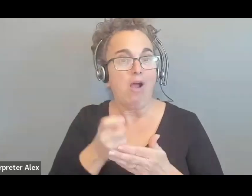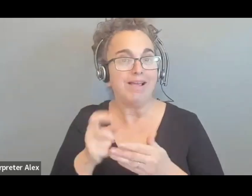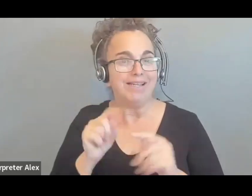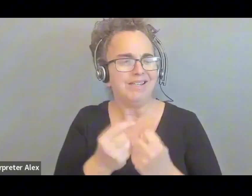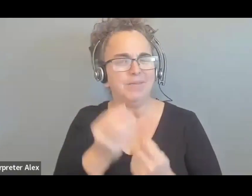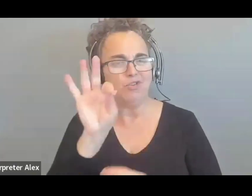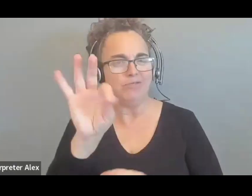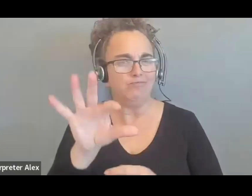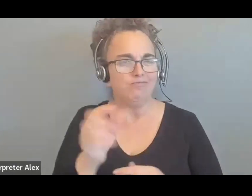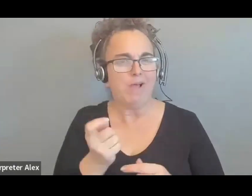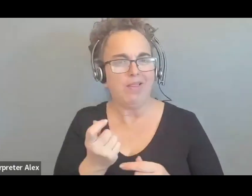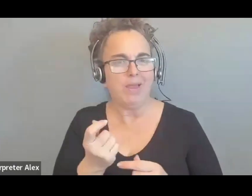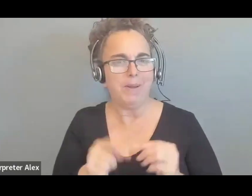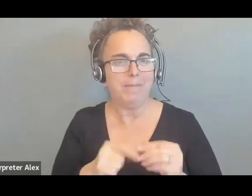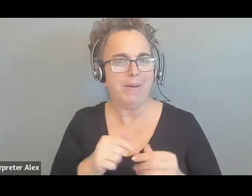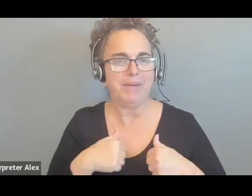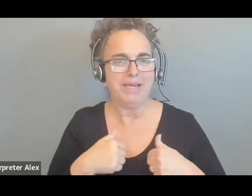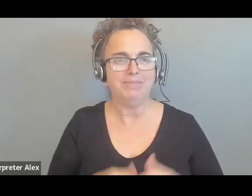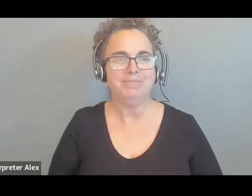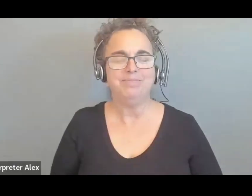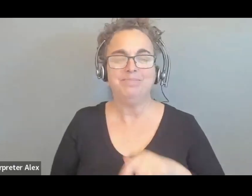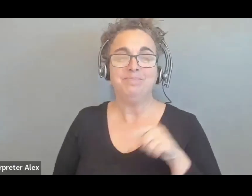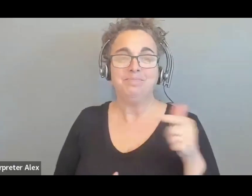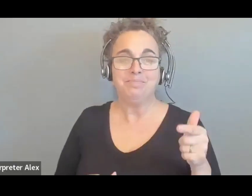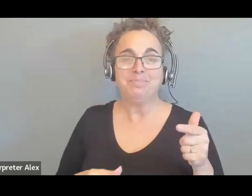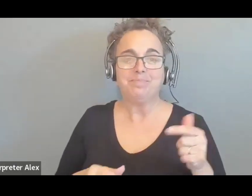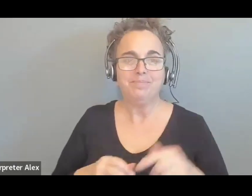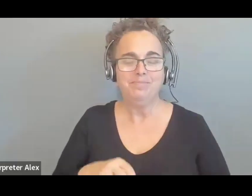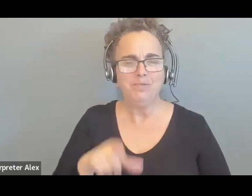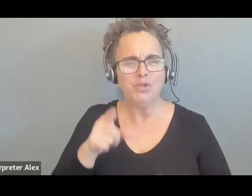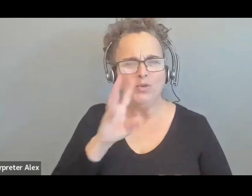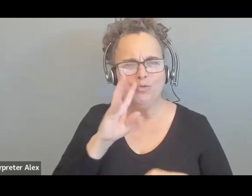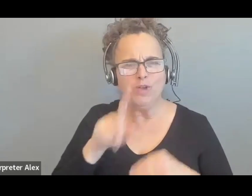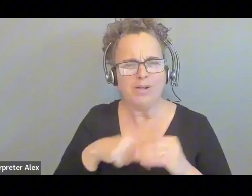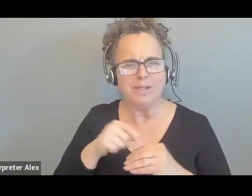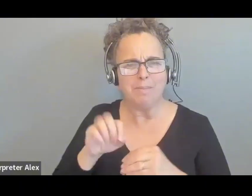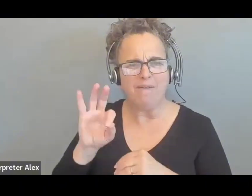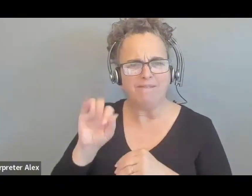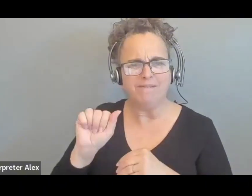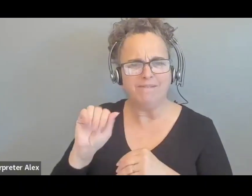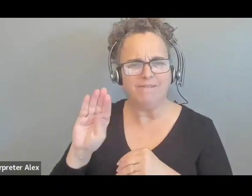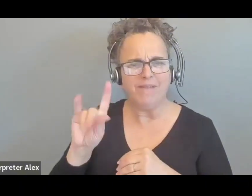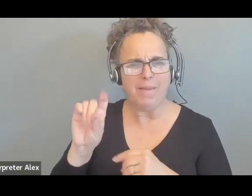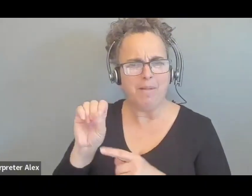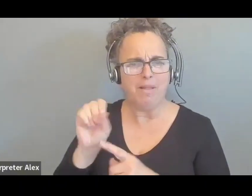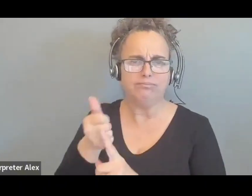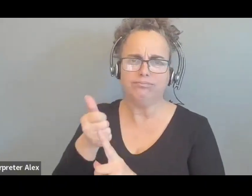Thank you Blake. Bill here. And you mentioned Fable, what a remarkable company